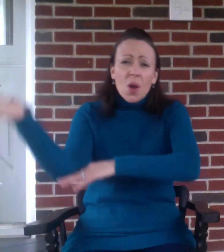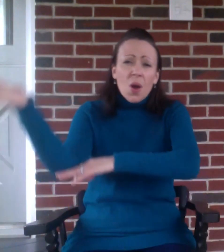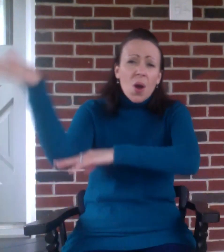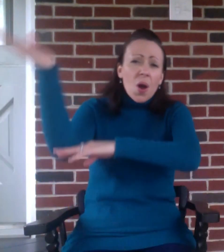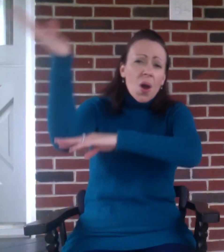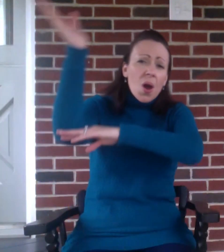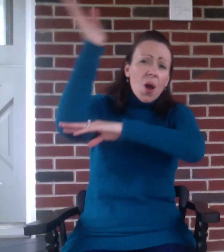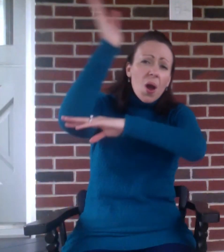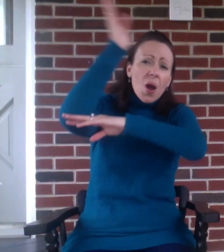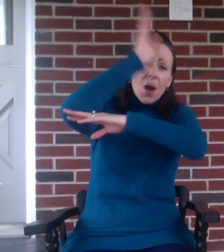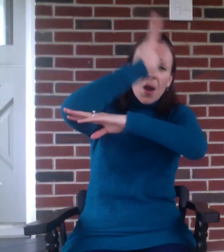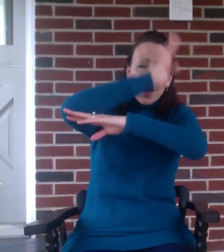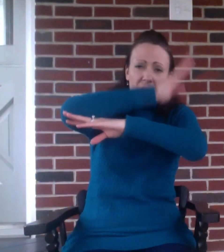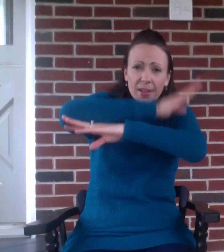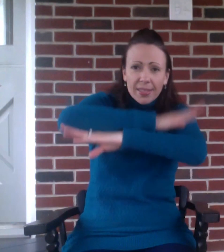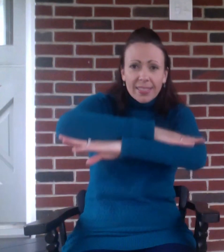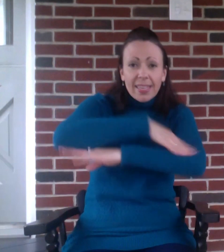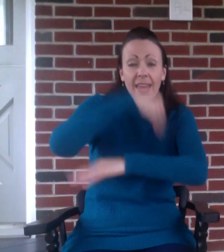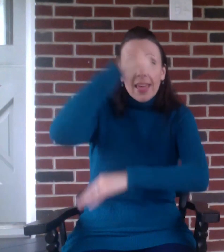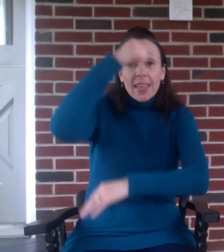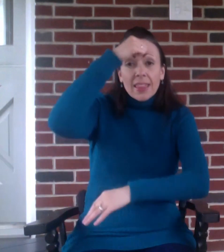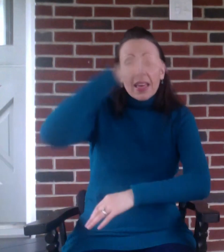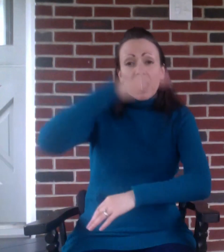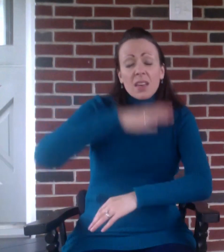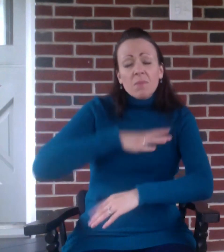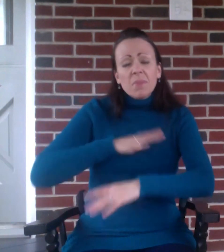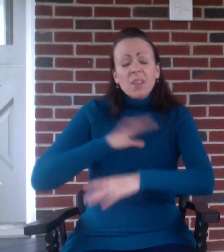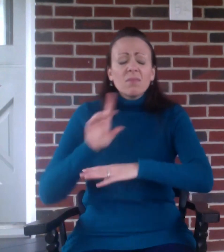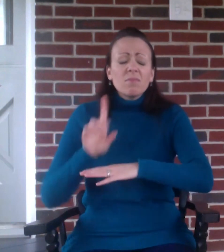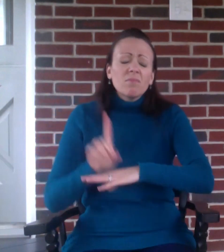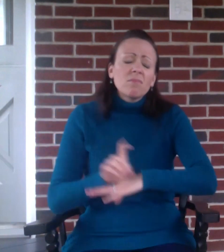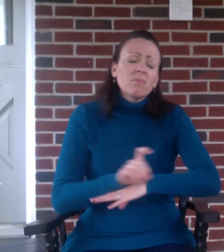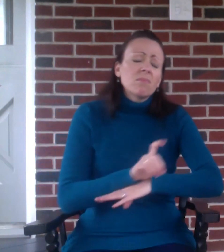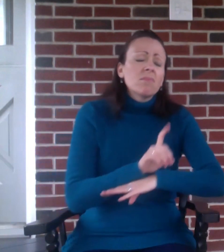and his heart ached with emptiness.